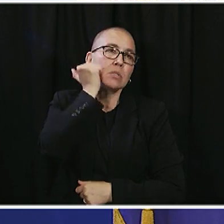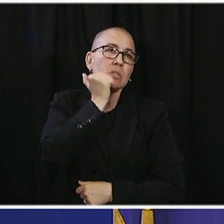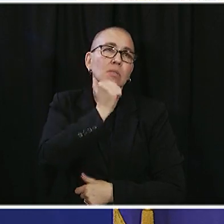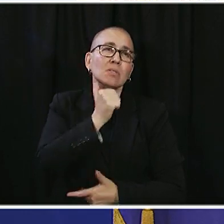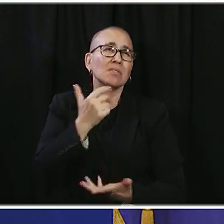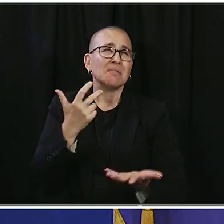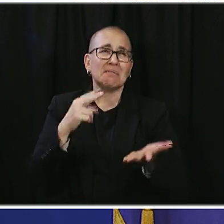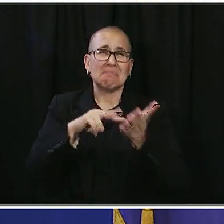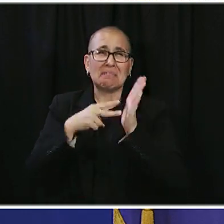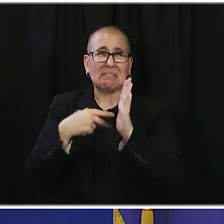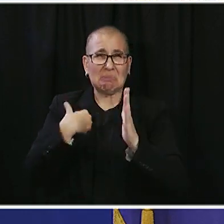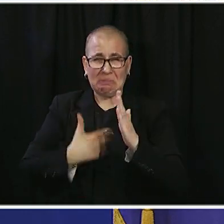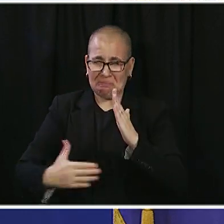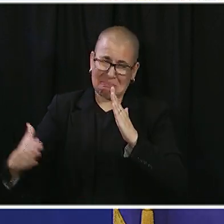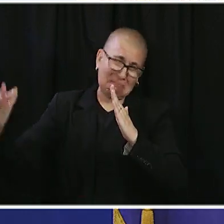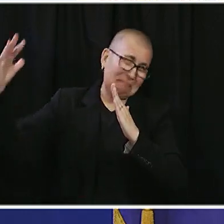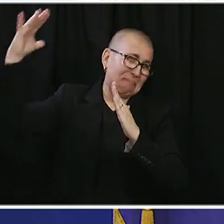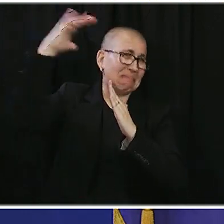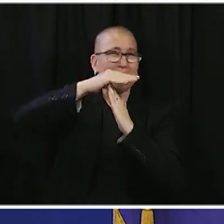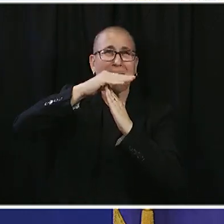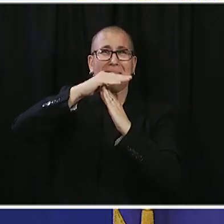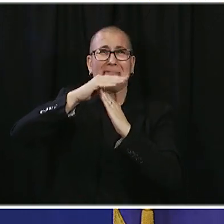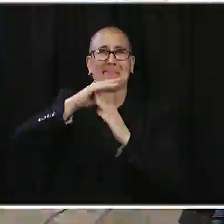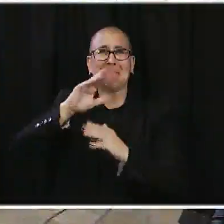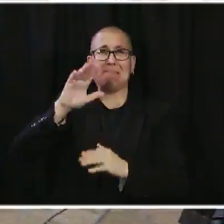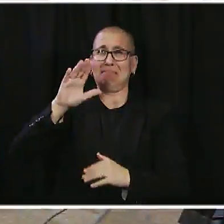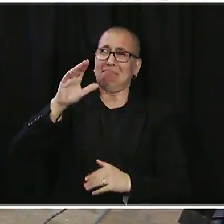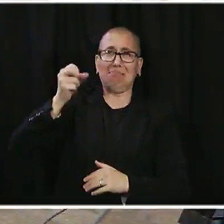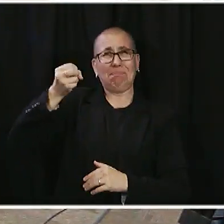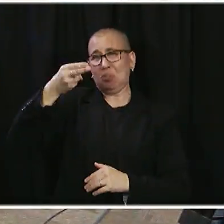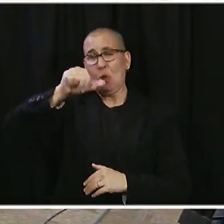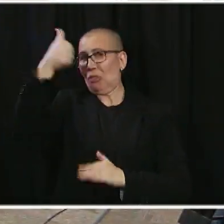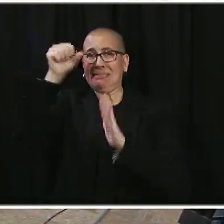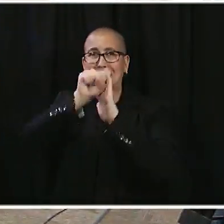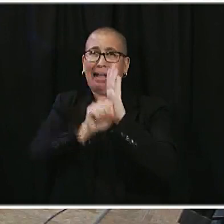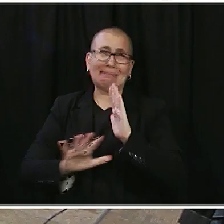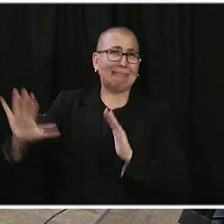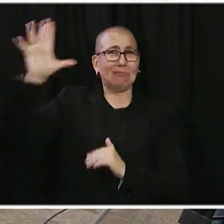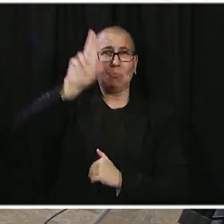UNION. THAT GIVES ME MUCH MORE CONFIDENCE THAT WE'RE ABLE TO PUT OUT THESE FIRES WHEN THEY